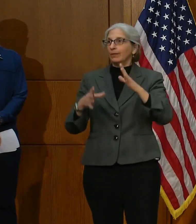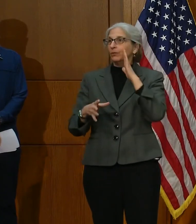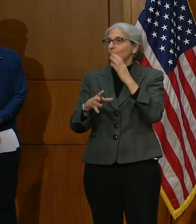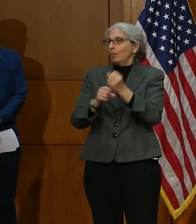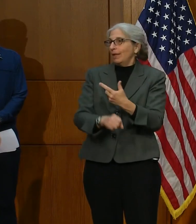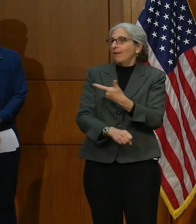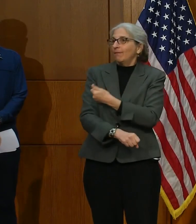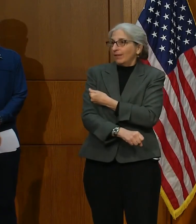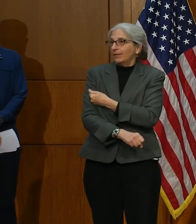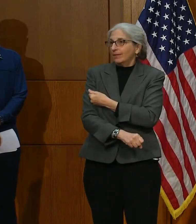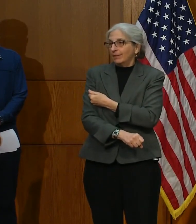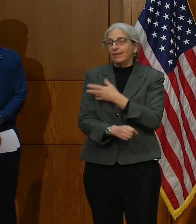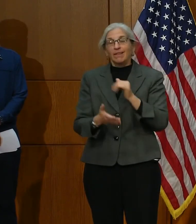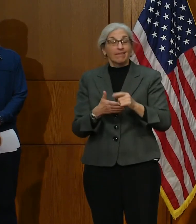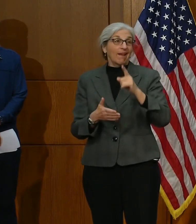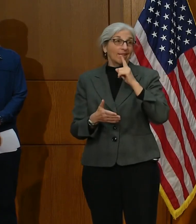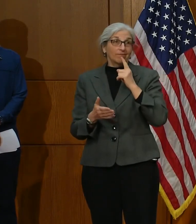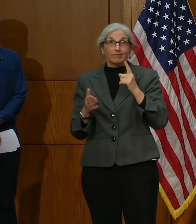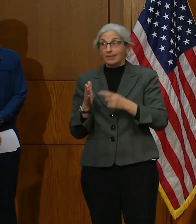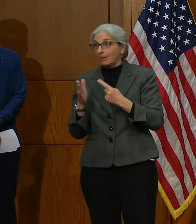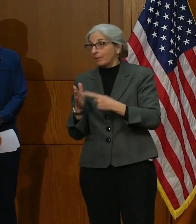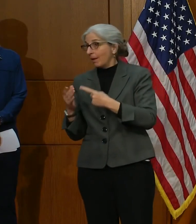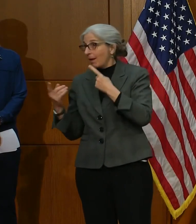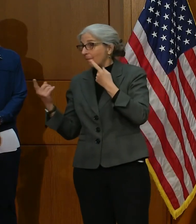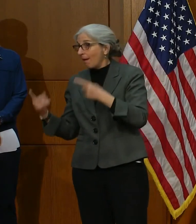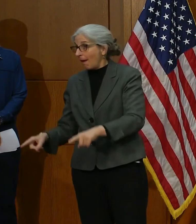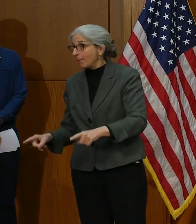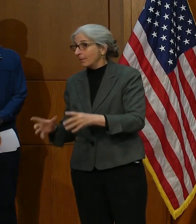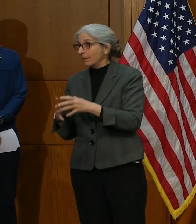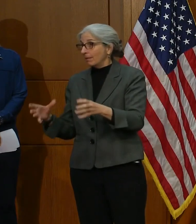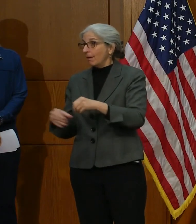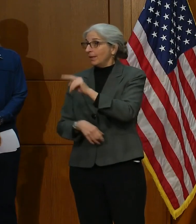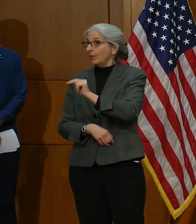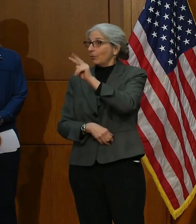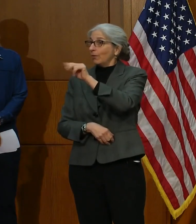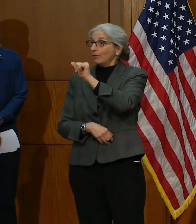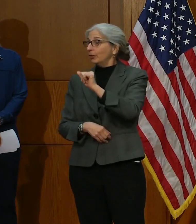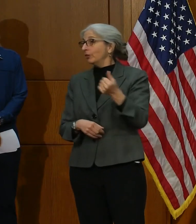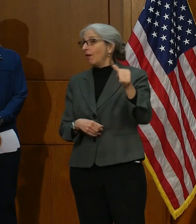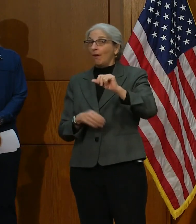TEACHERS MIGHT RECEIVE VACCINES, AND THAT'S BEEN HIT OR MISS, AS YOU KNOW, IN NORTHERN VIRGINIA,